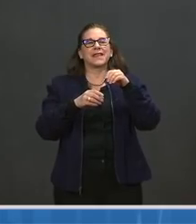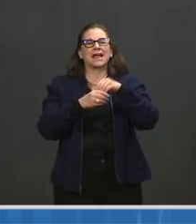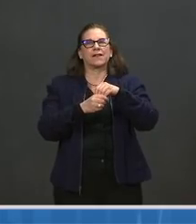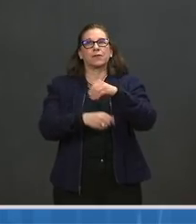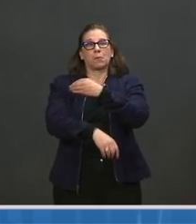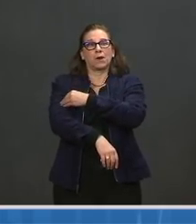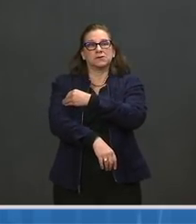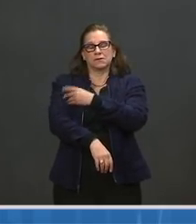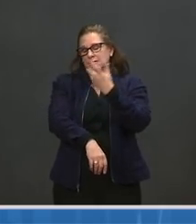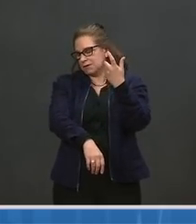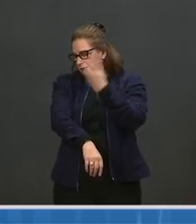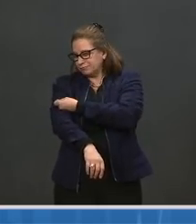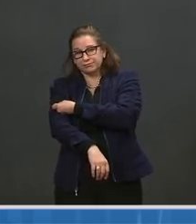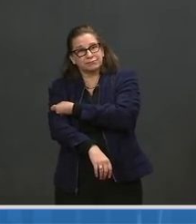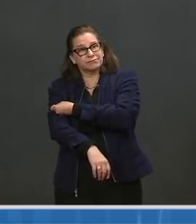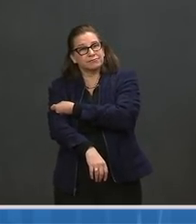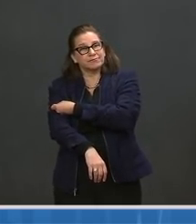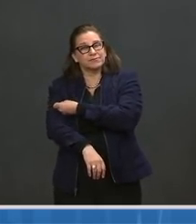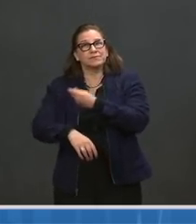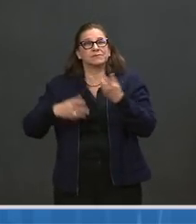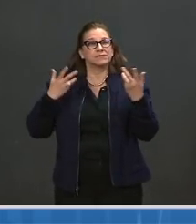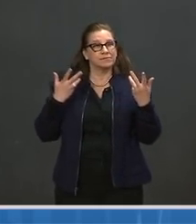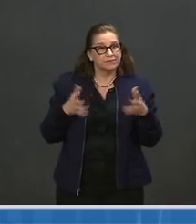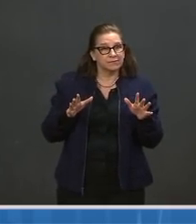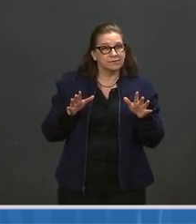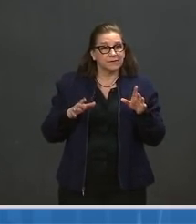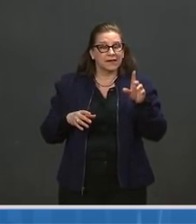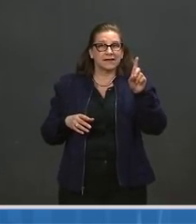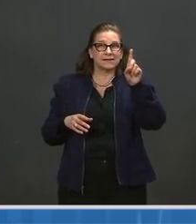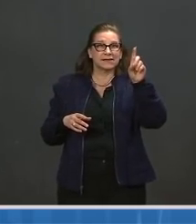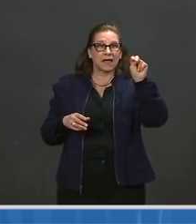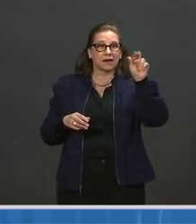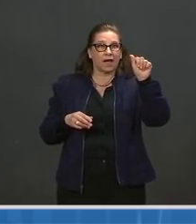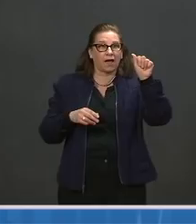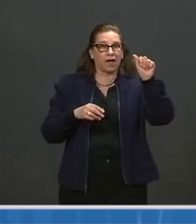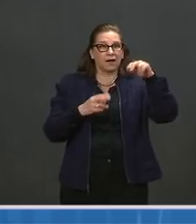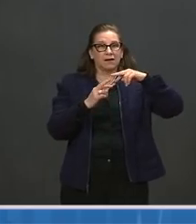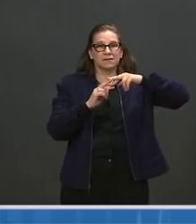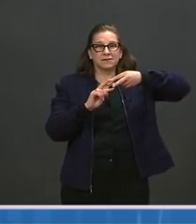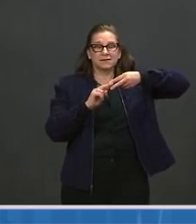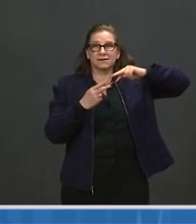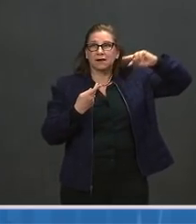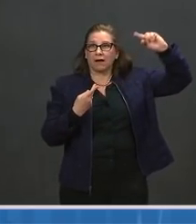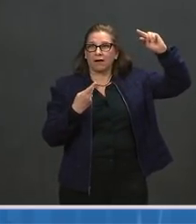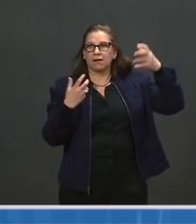The DNA then codes for RNA, which then essentially codes for the spike protein